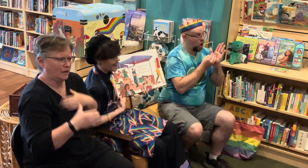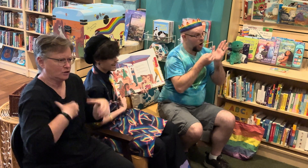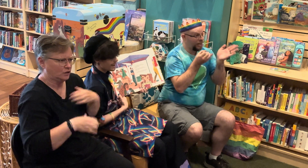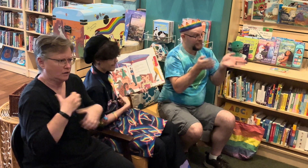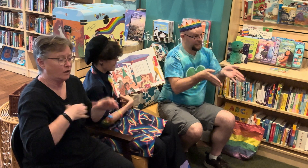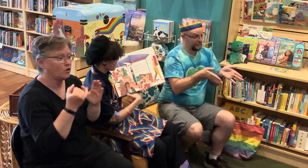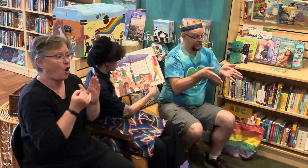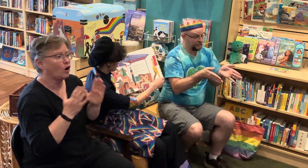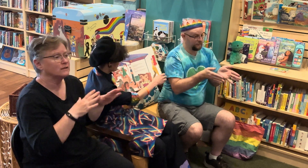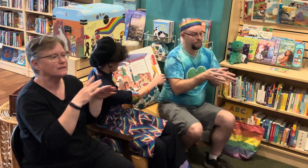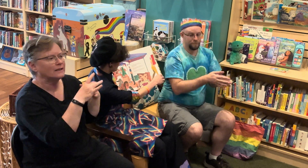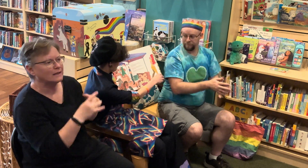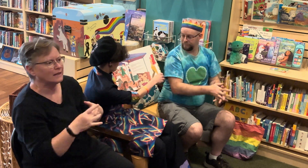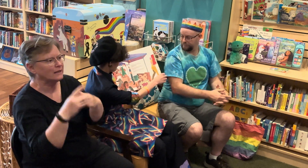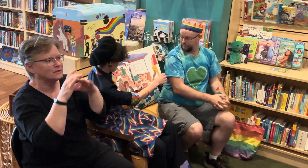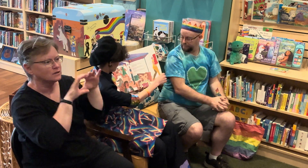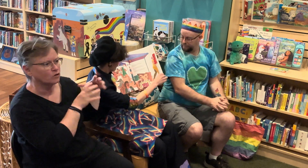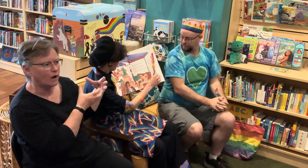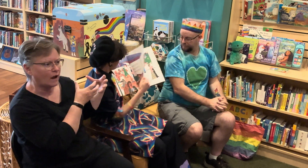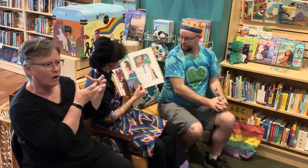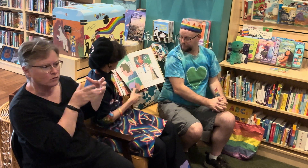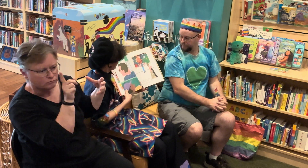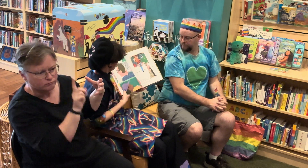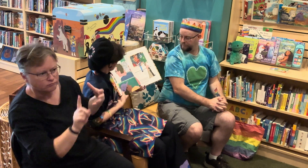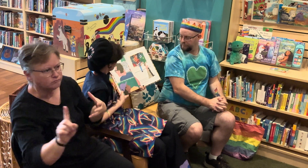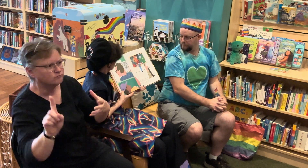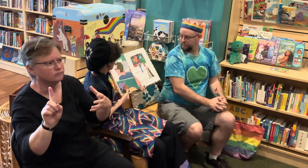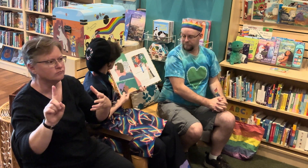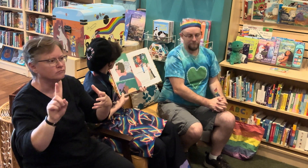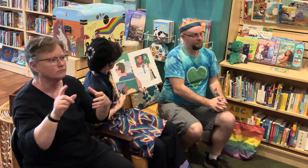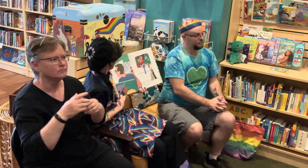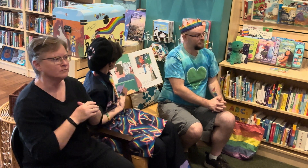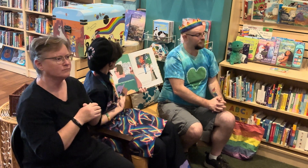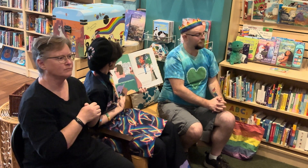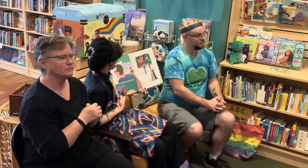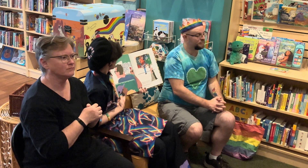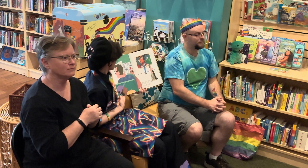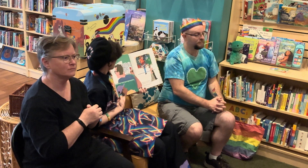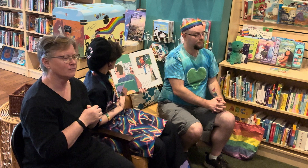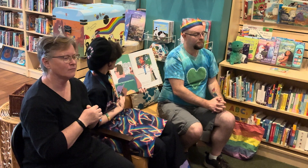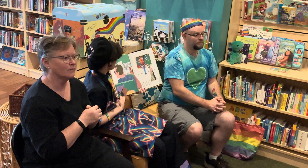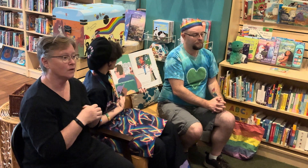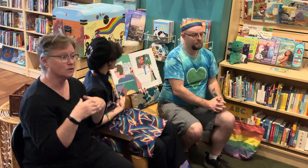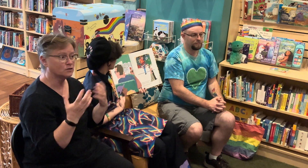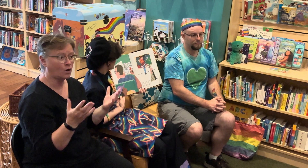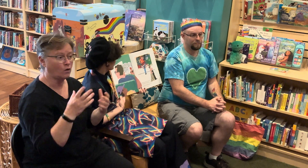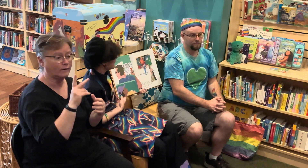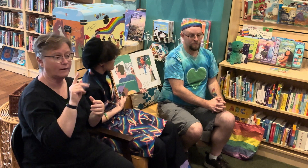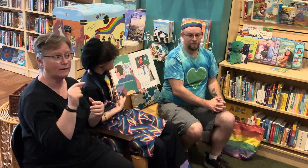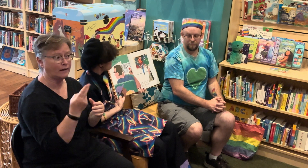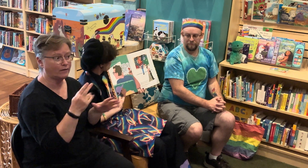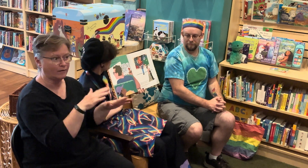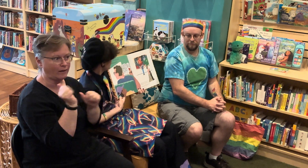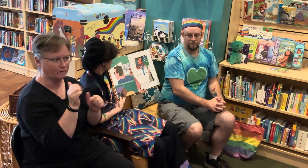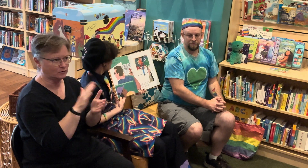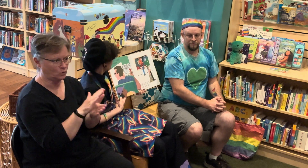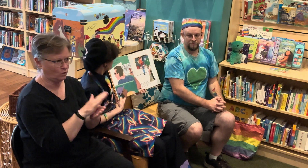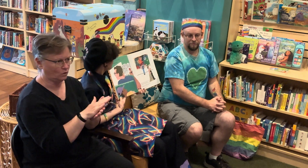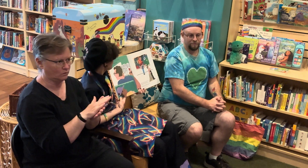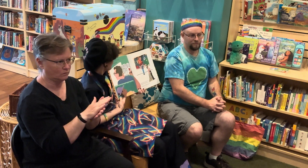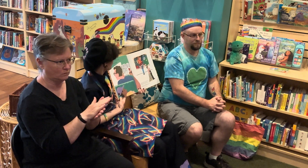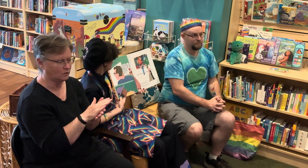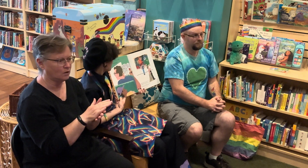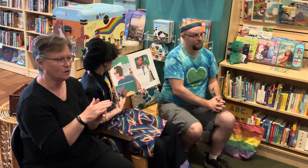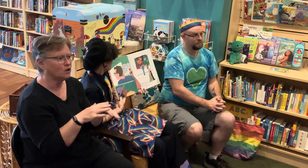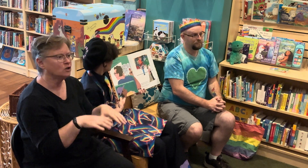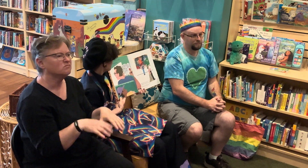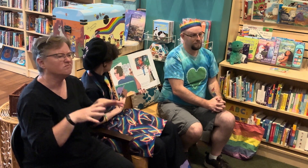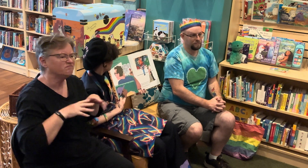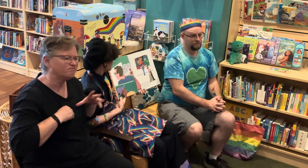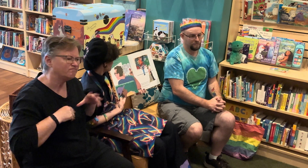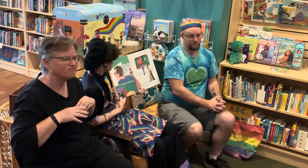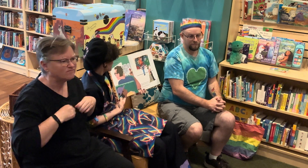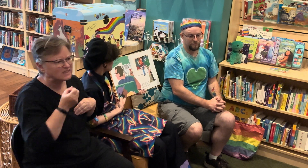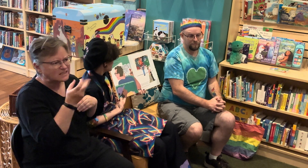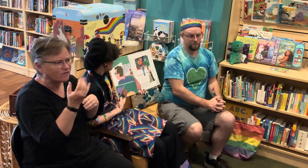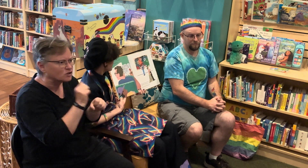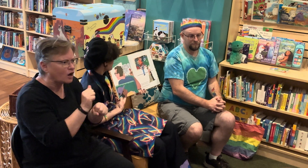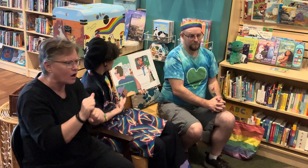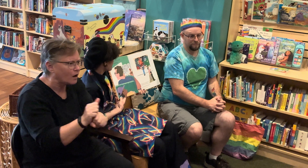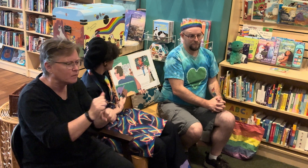pioneering." So, Keith left school, took several jobs, and saved enough money to hitchhike across